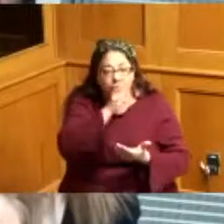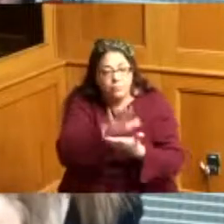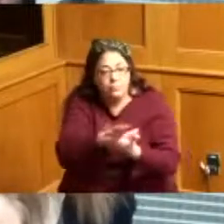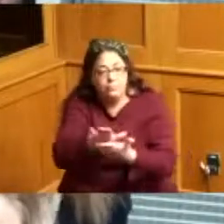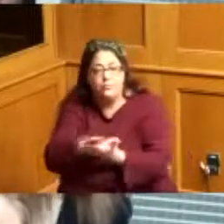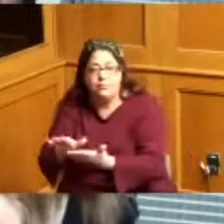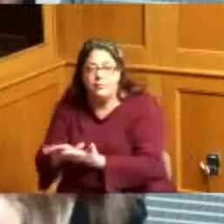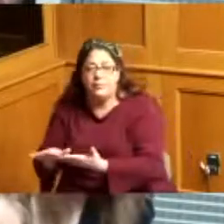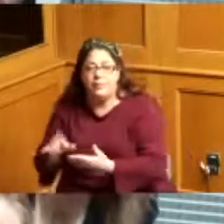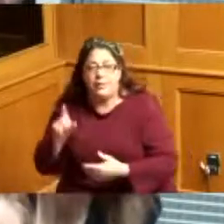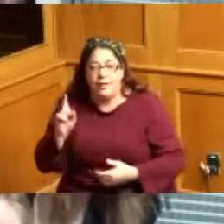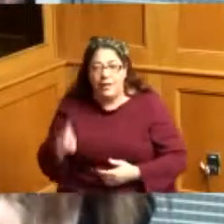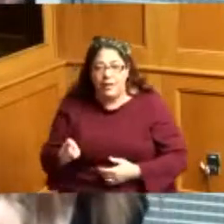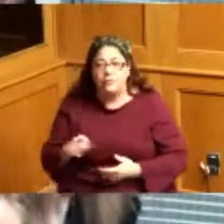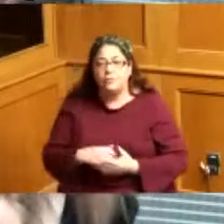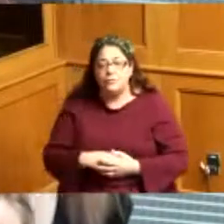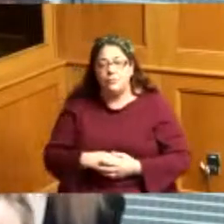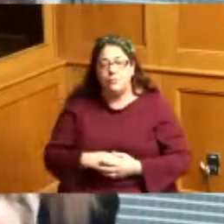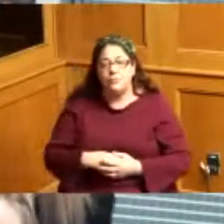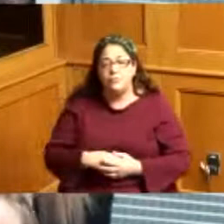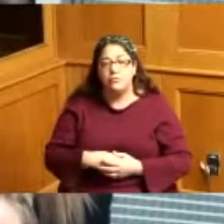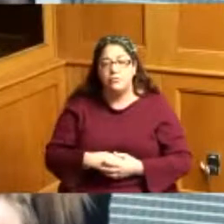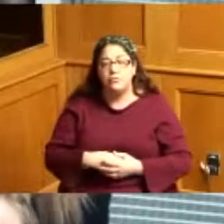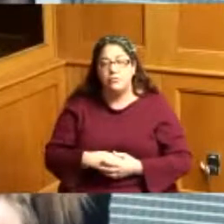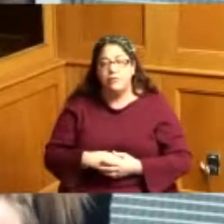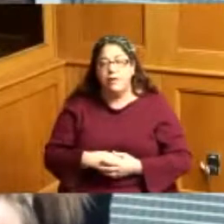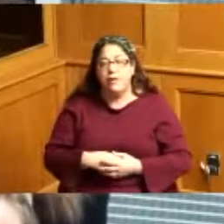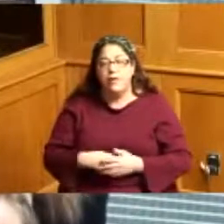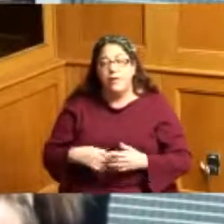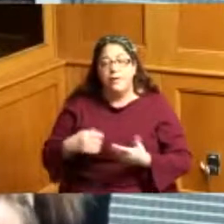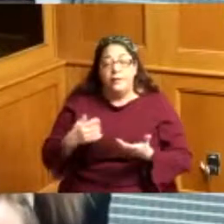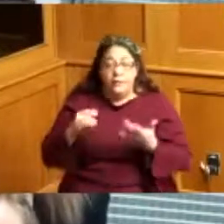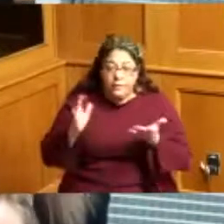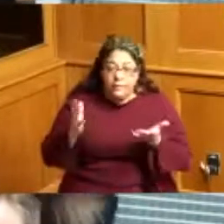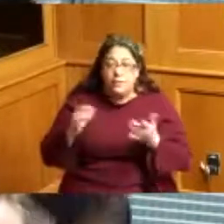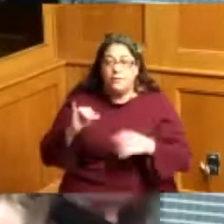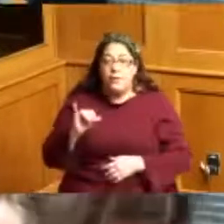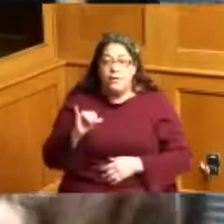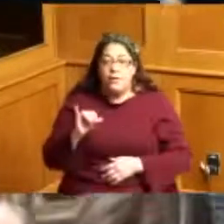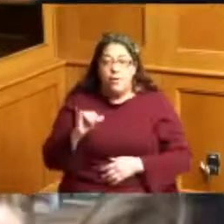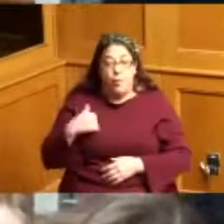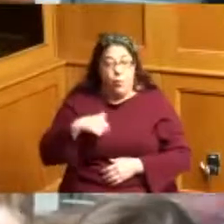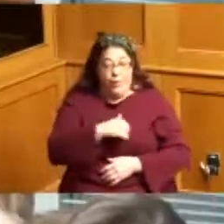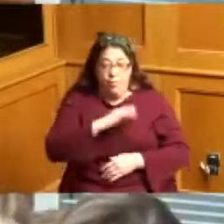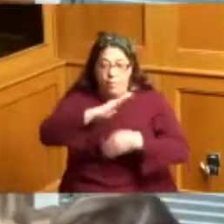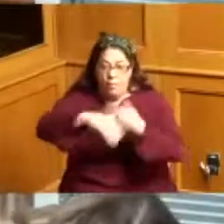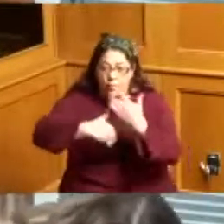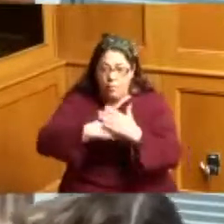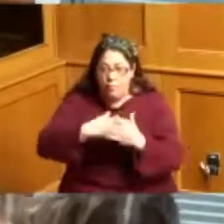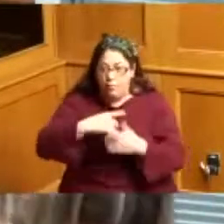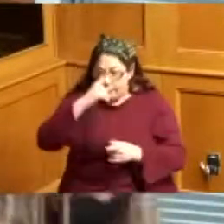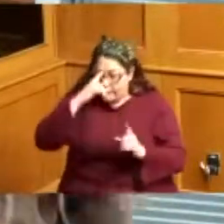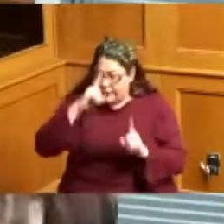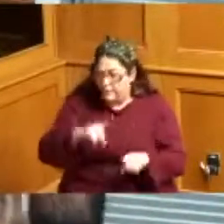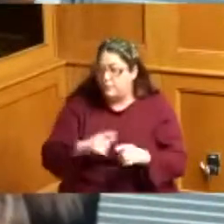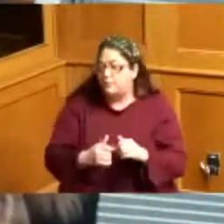if implemented and and it is largely believed that those with smaller lots